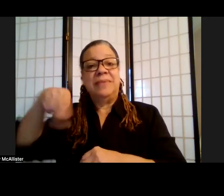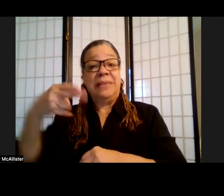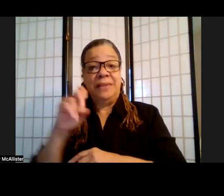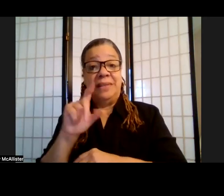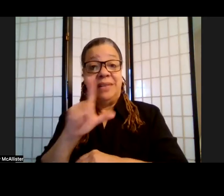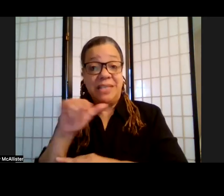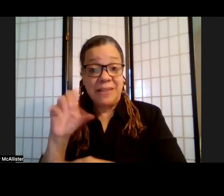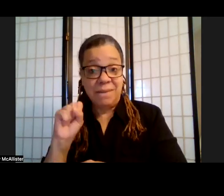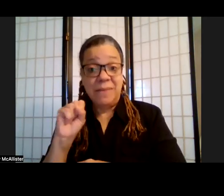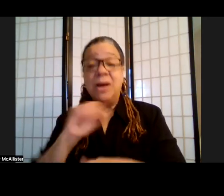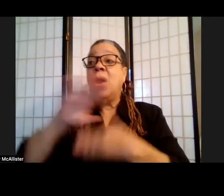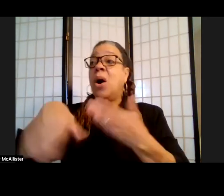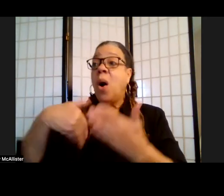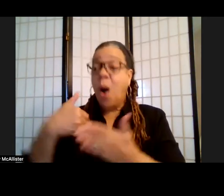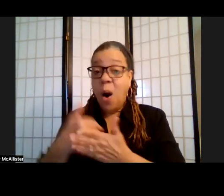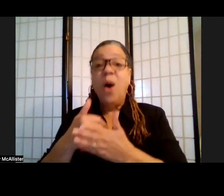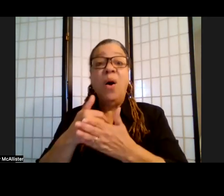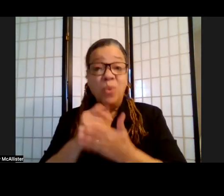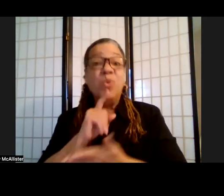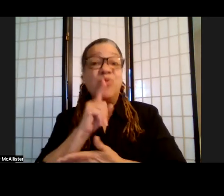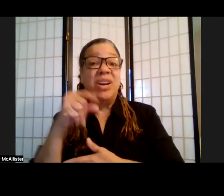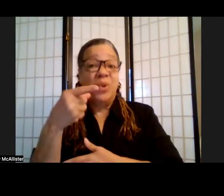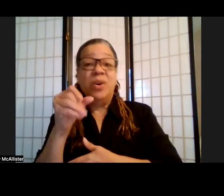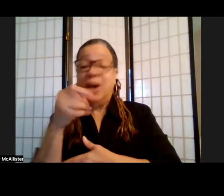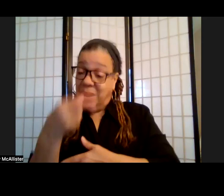that all of the cases were indeed case of Gonorrhea, the doctors followed the